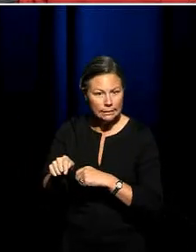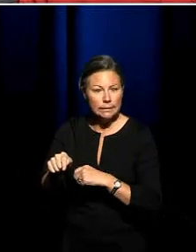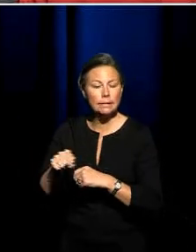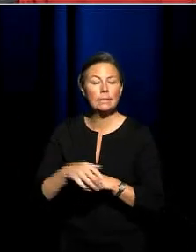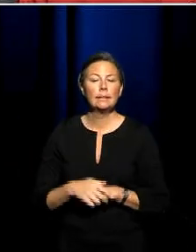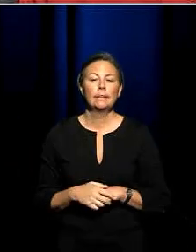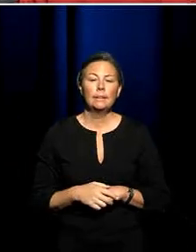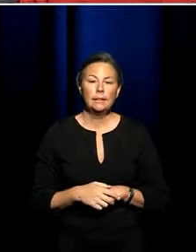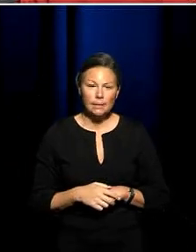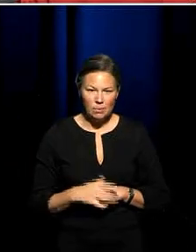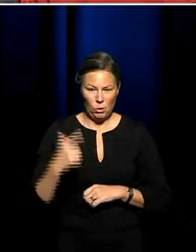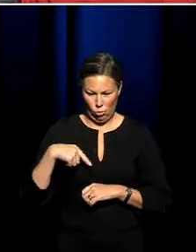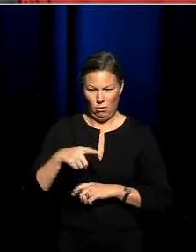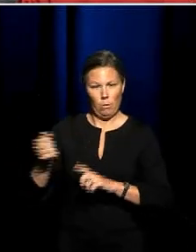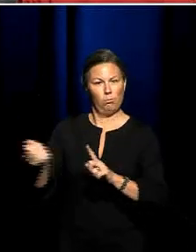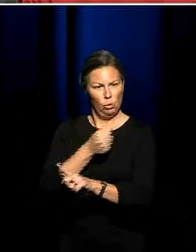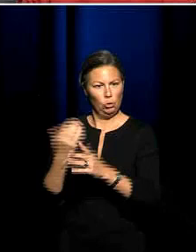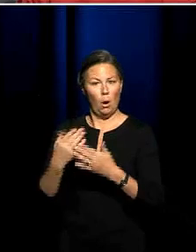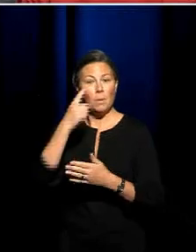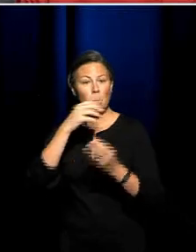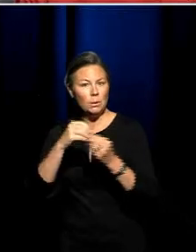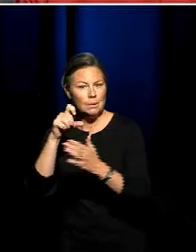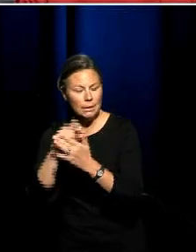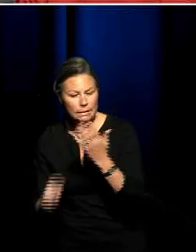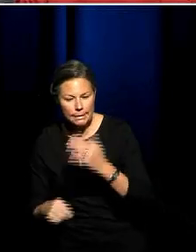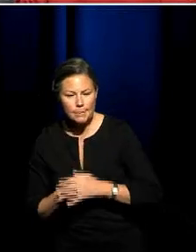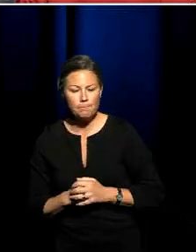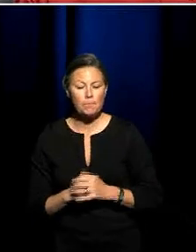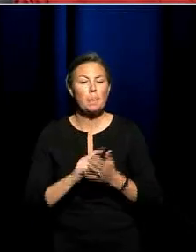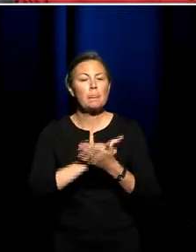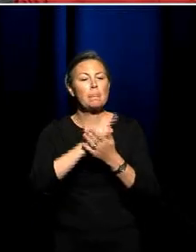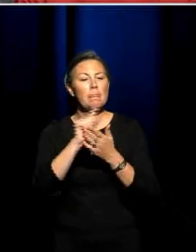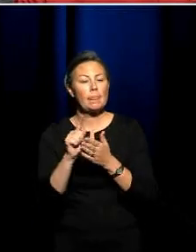people with disability. In response, the Senate Community Affairs References